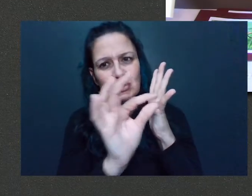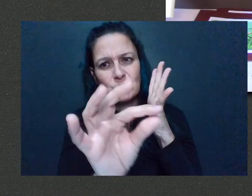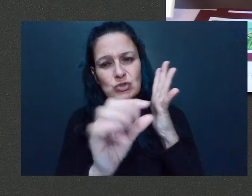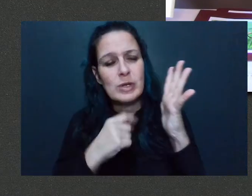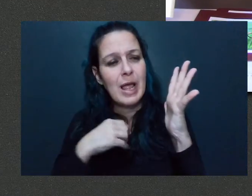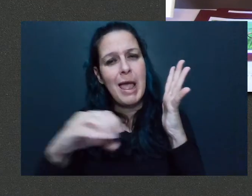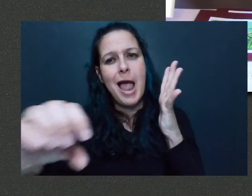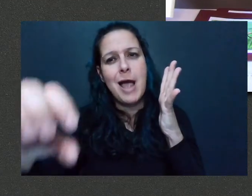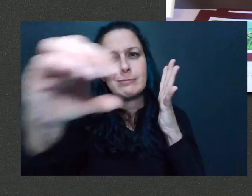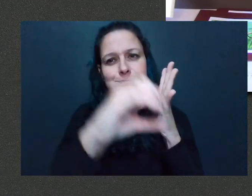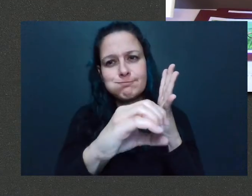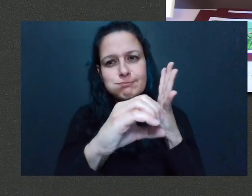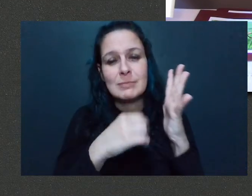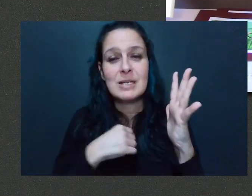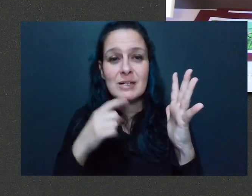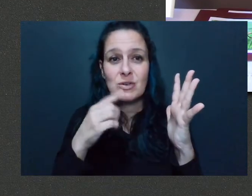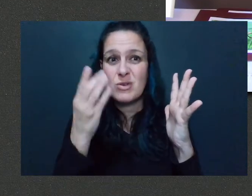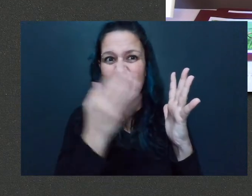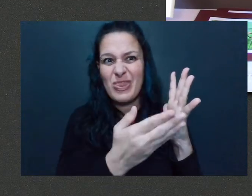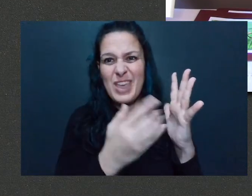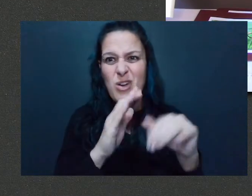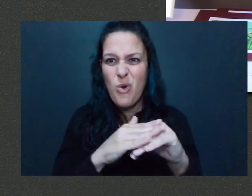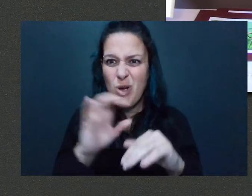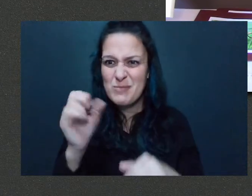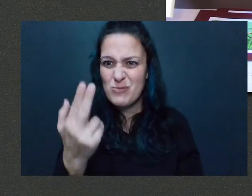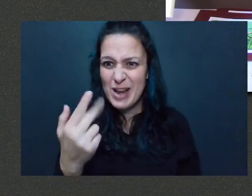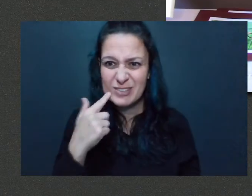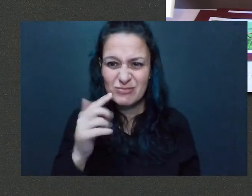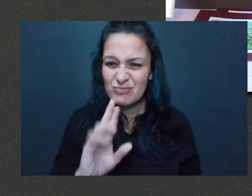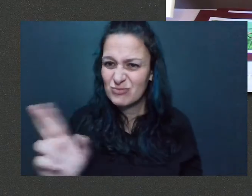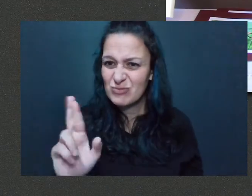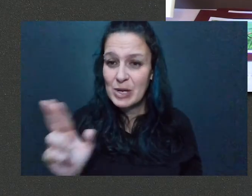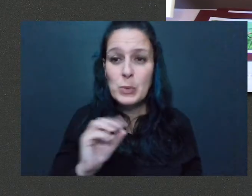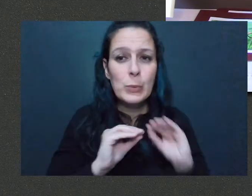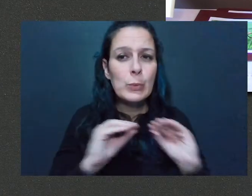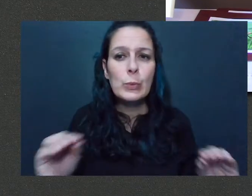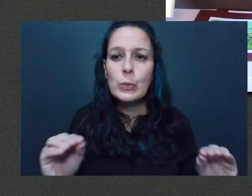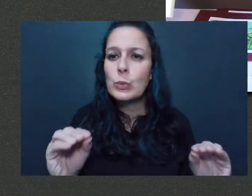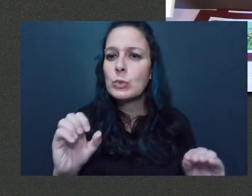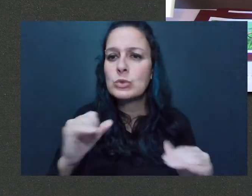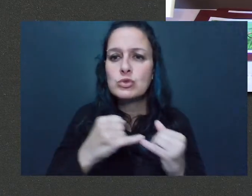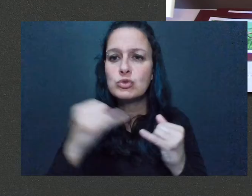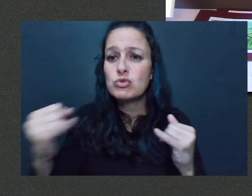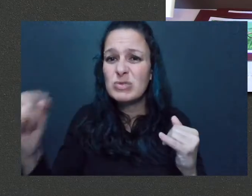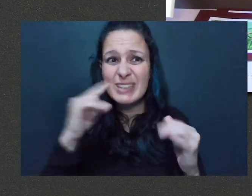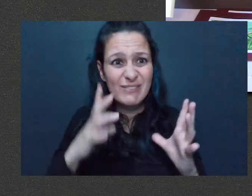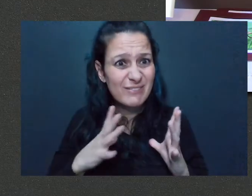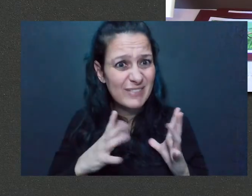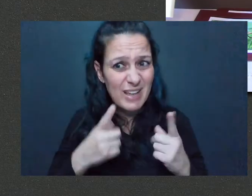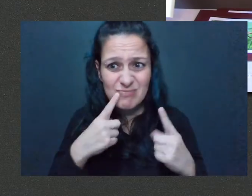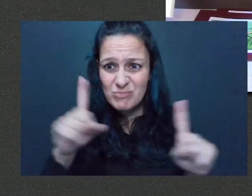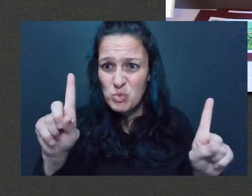and you put it right onto the branch like that without the string. That works really well.